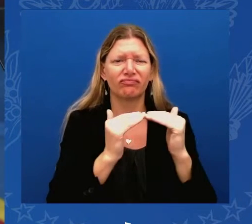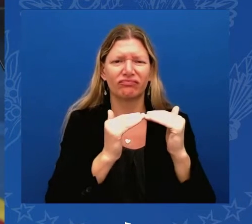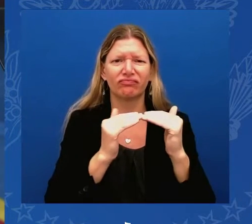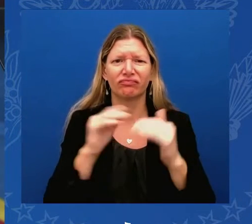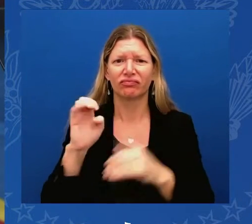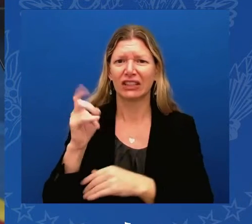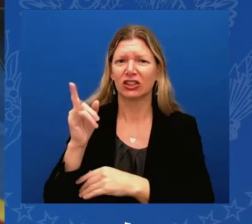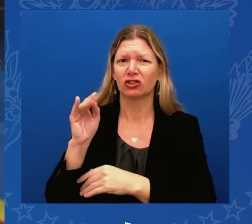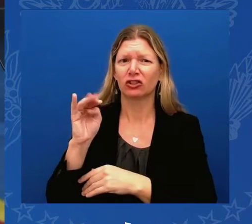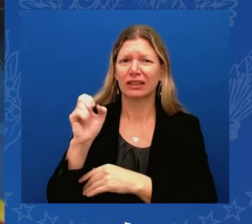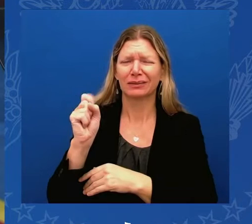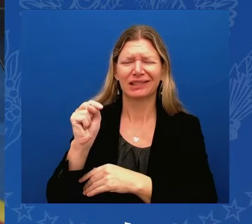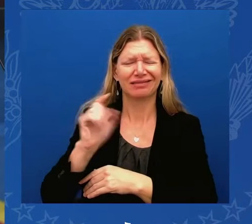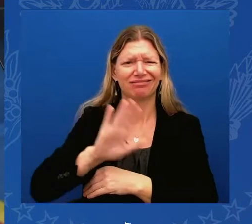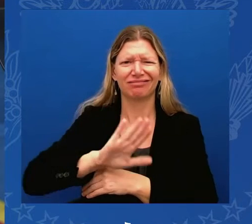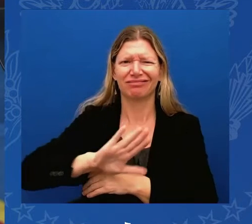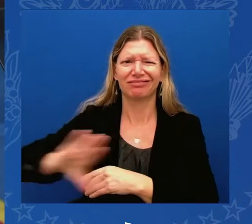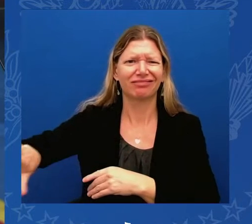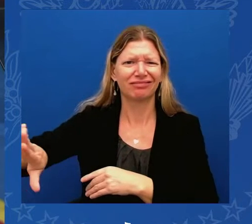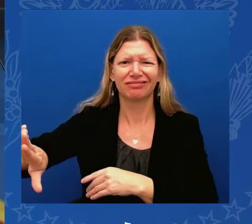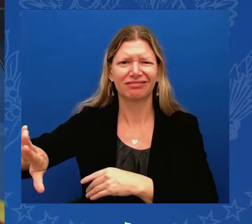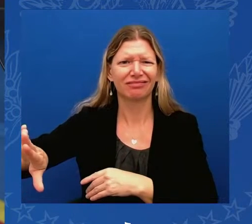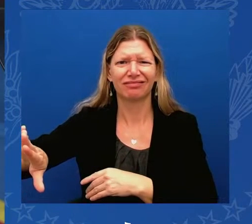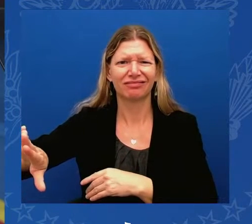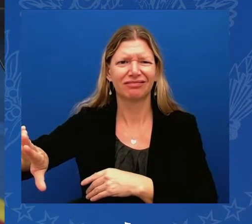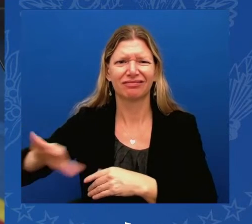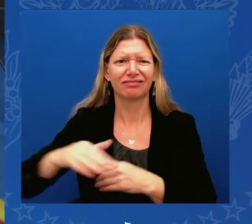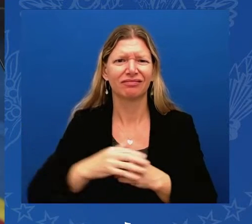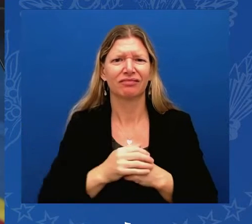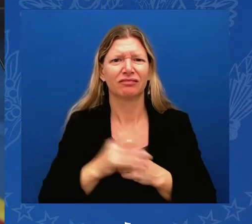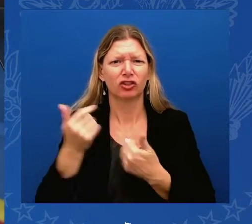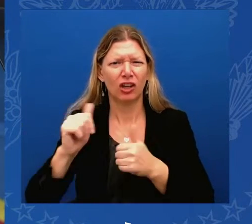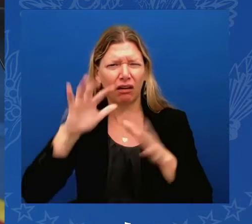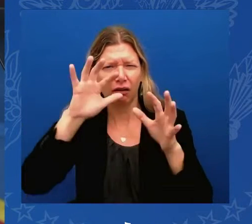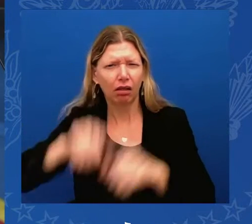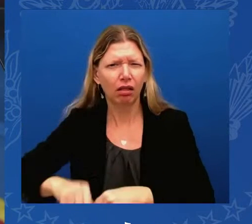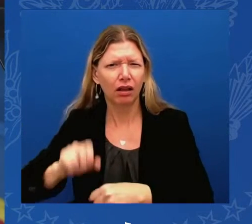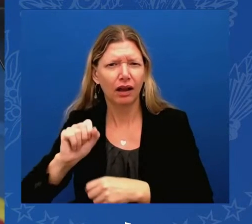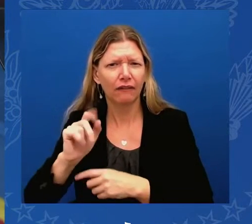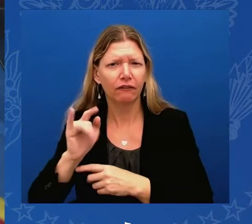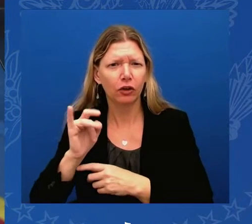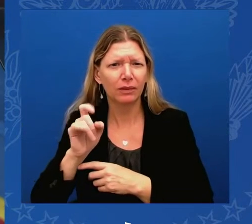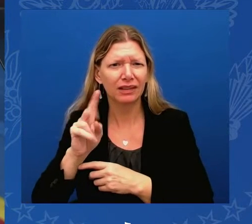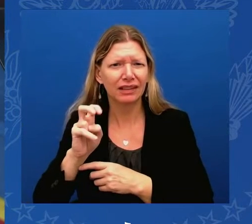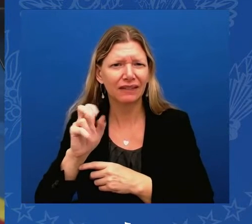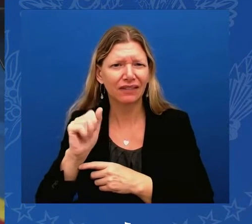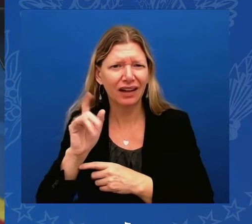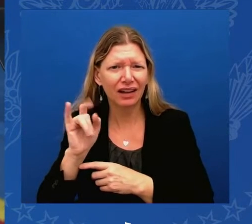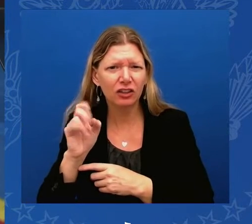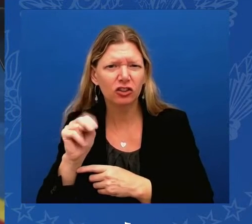attack the values of diversity, equality, and inclusion. I never thought when I was graduating in 1968 --